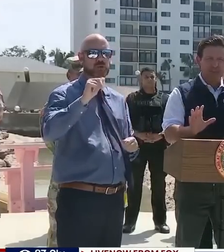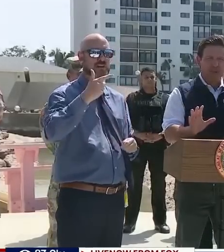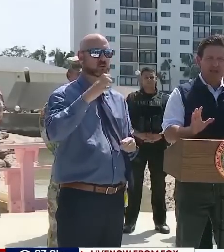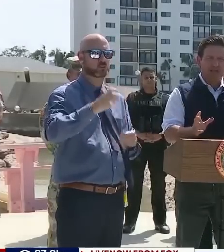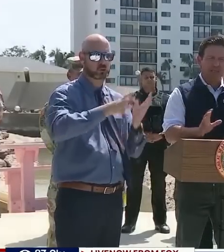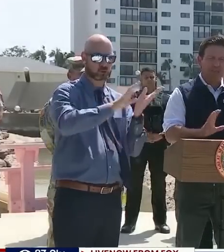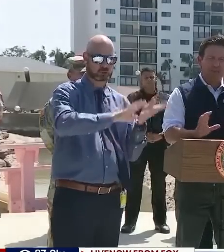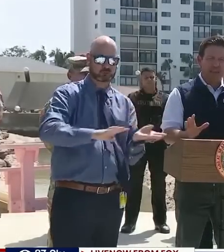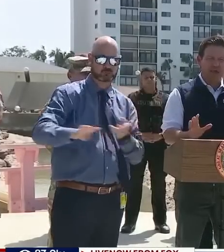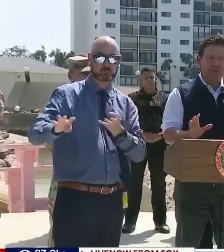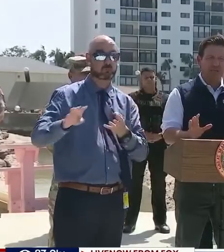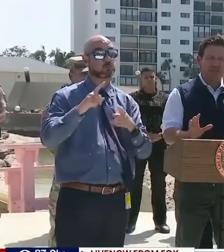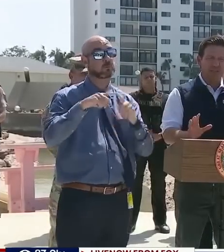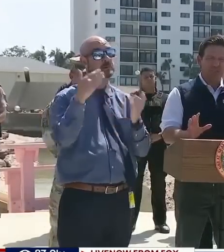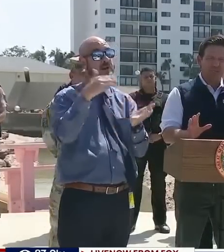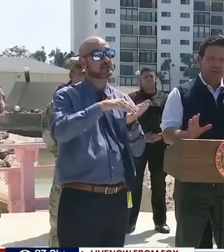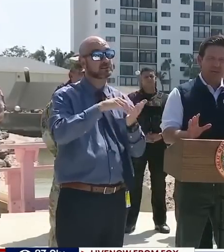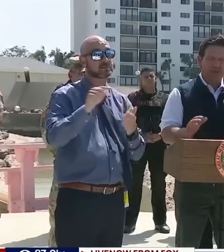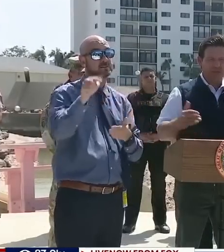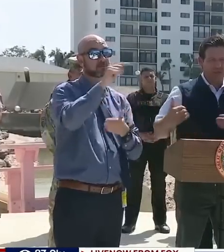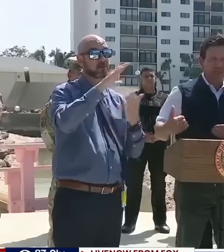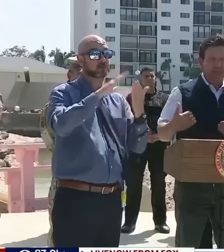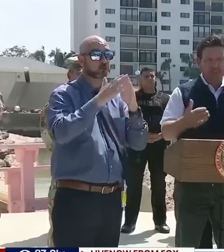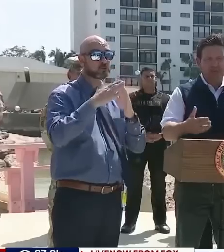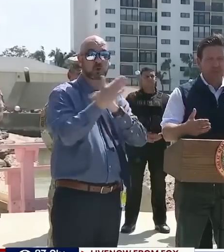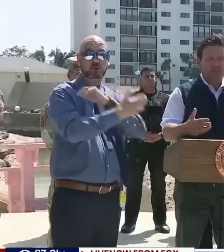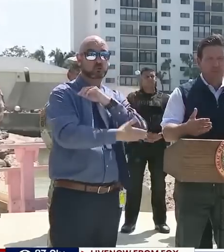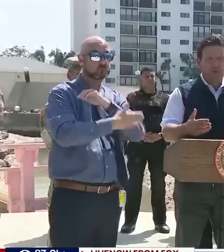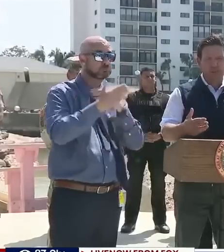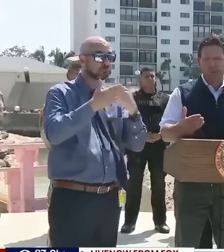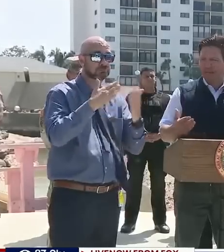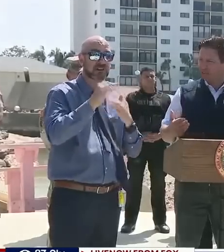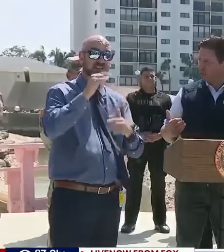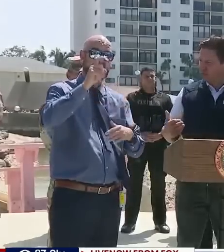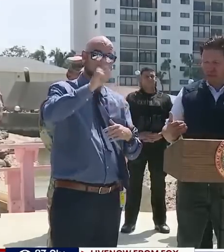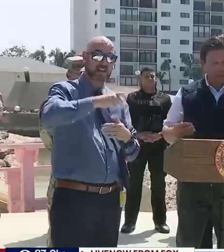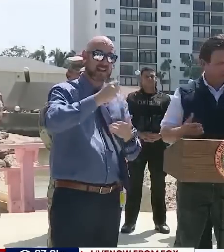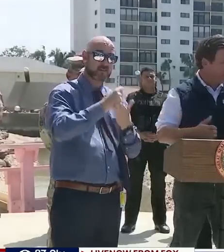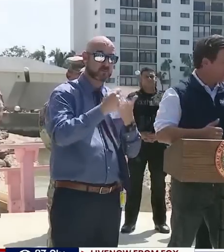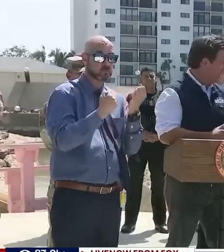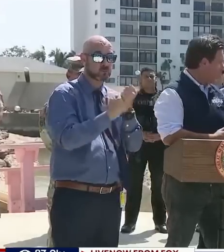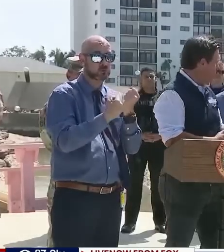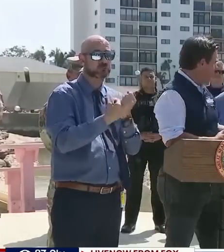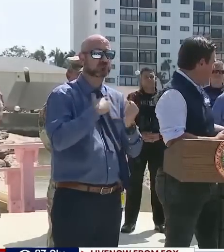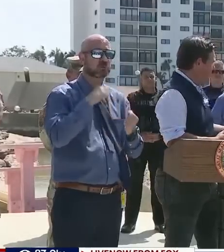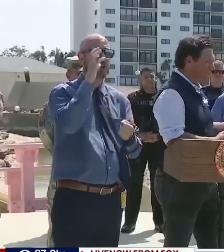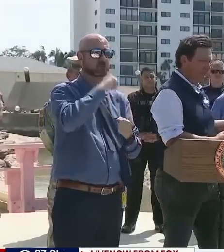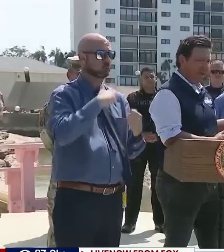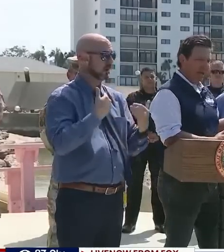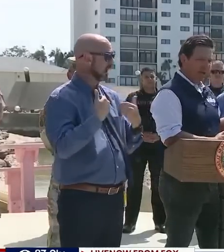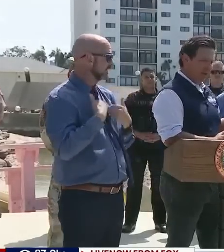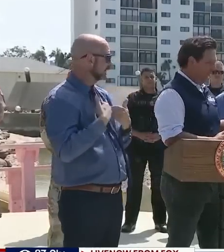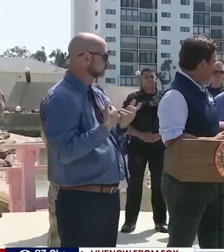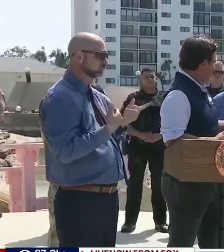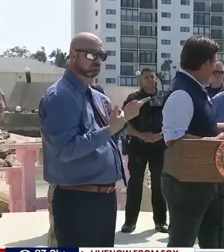place. in Florida That is having issue. uh, with with some of the sewage. And so again, any of these municipalities or counties